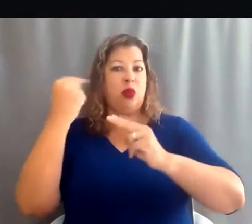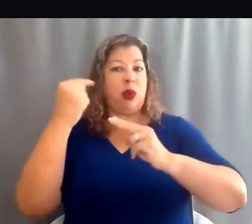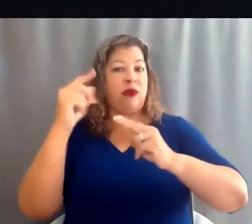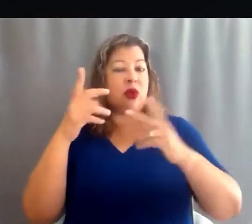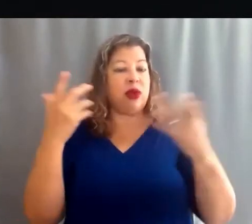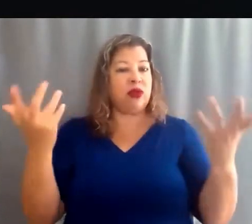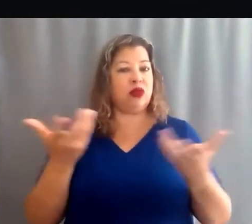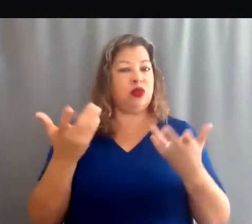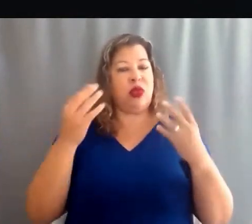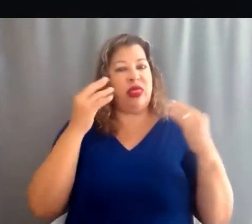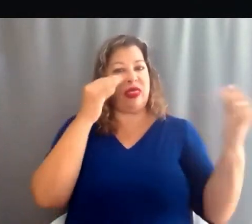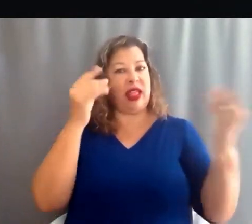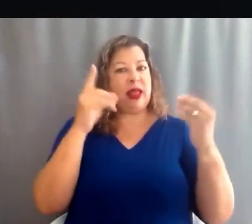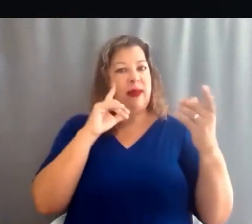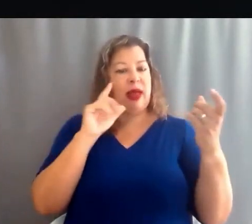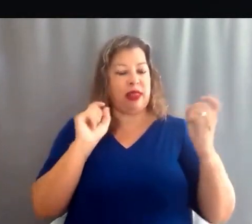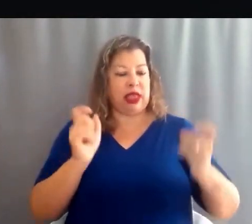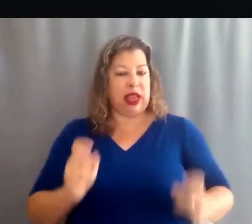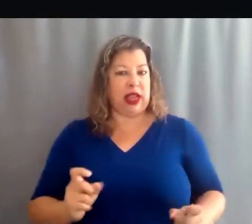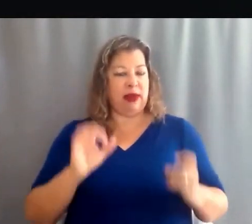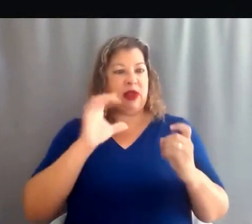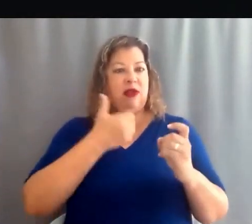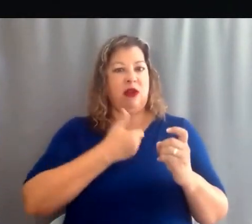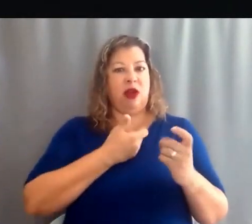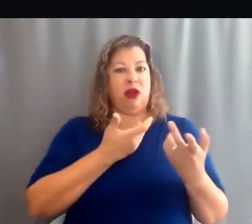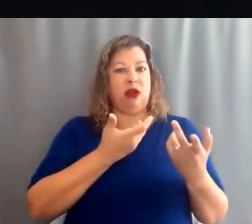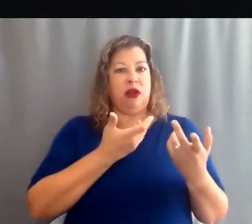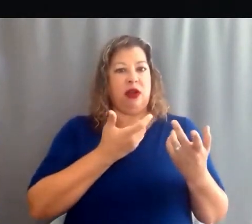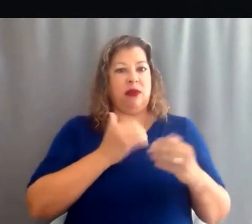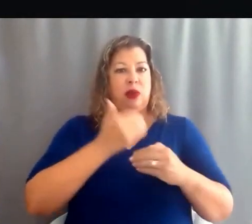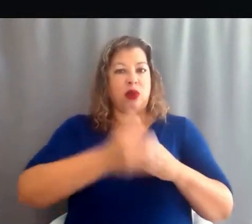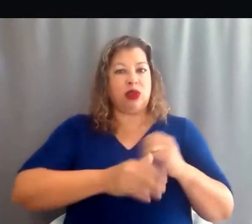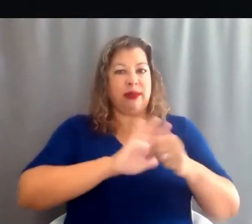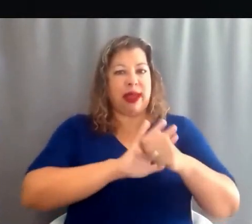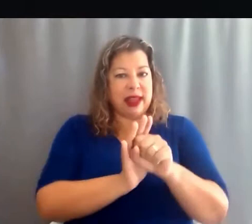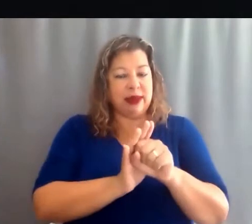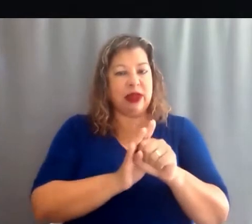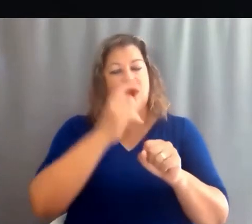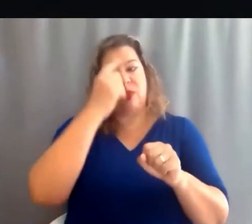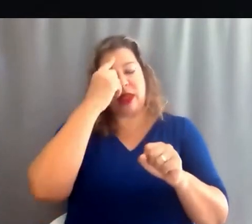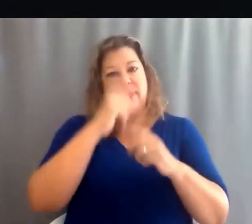It's established to consider the dynamics at play postpandemic, considering what young folks have gone